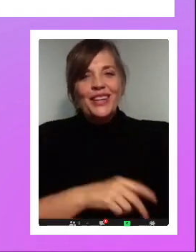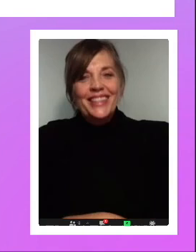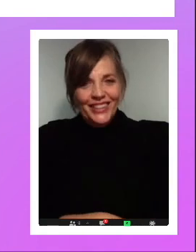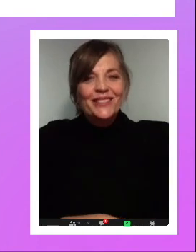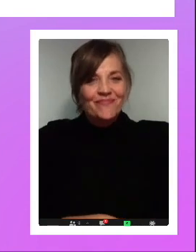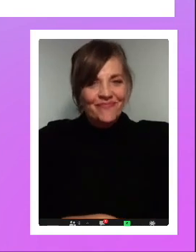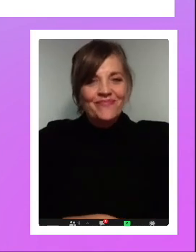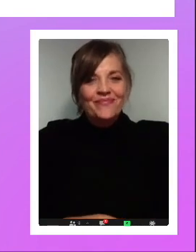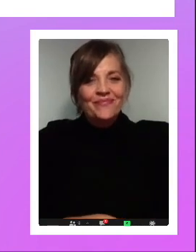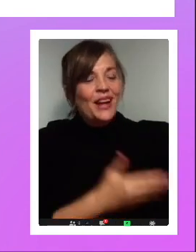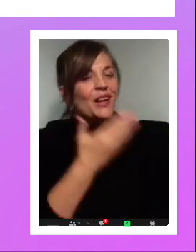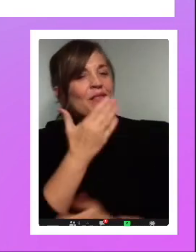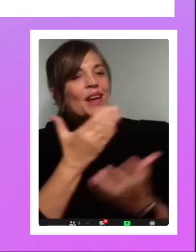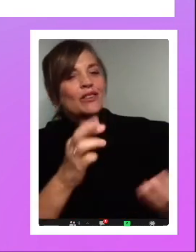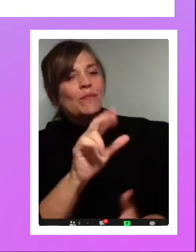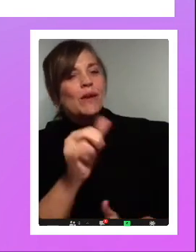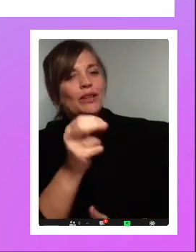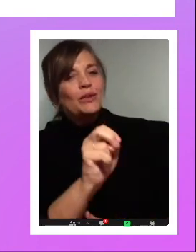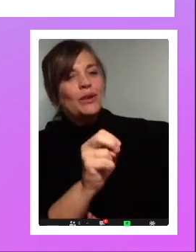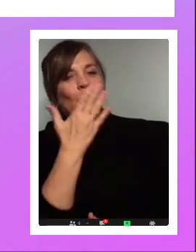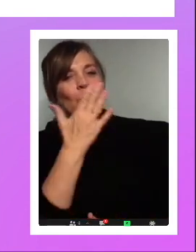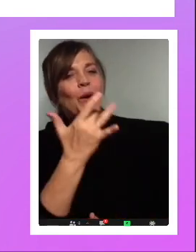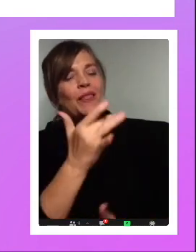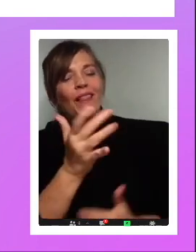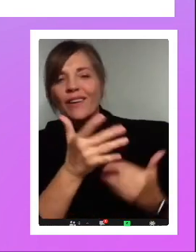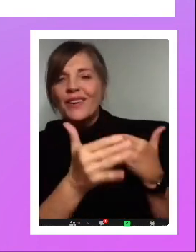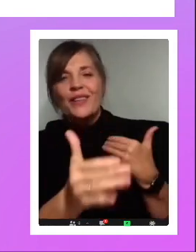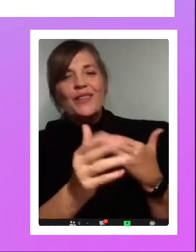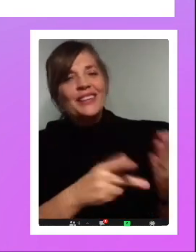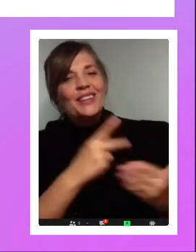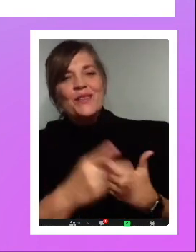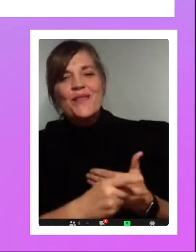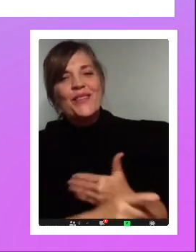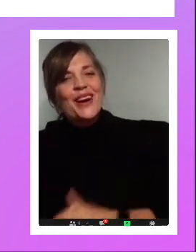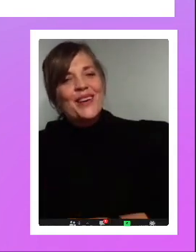Thanks so much Ryan. Good luck with the rest of the program. Appreciate it.